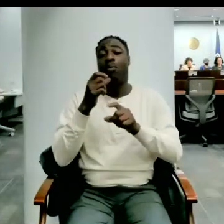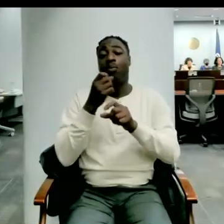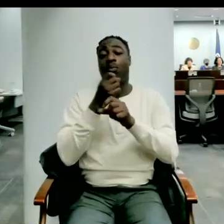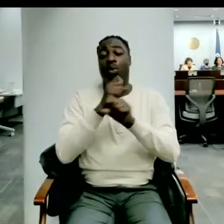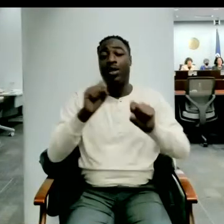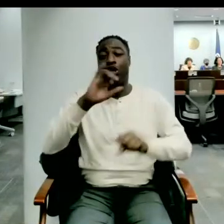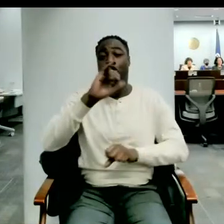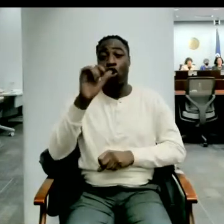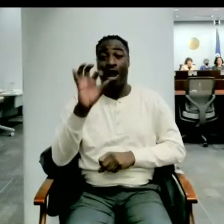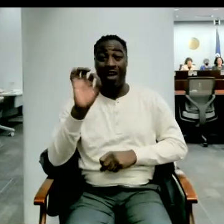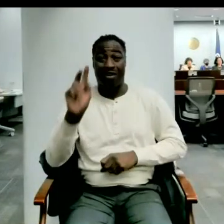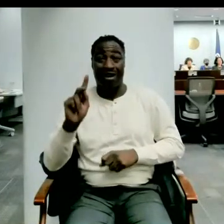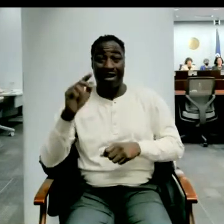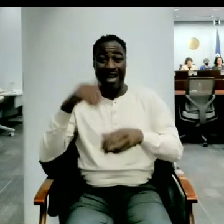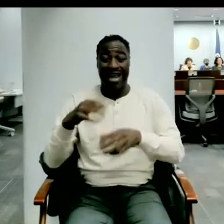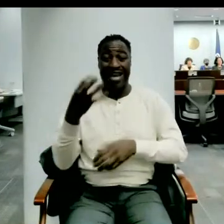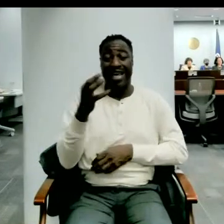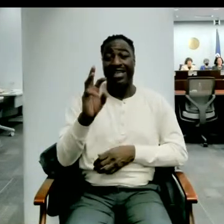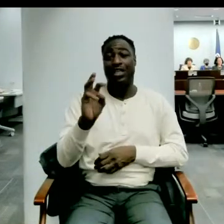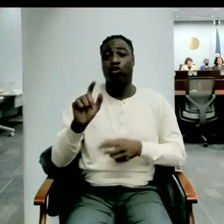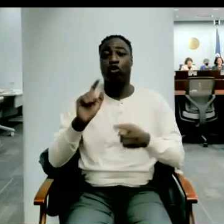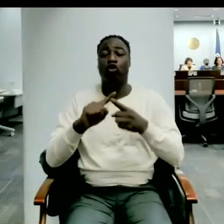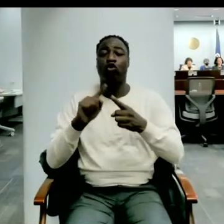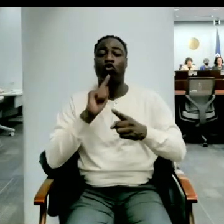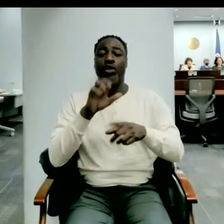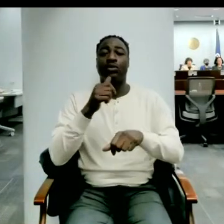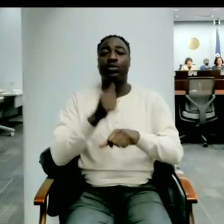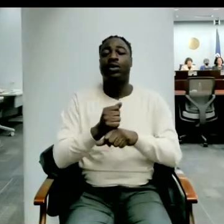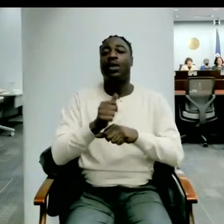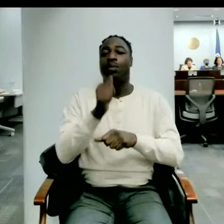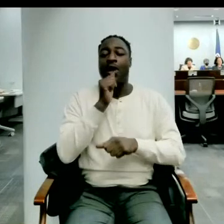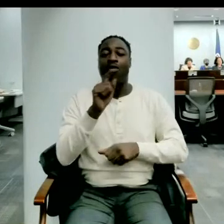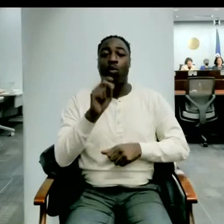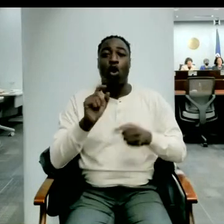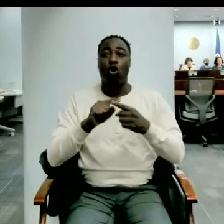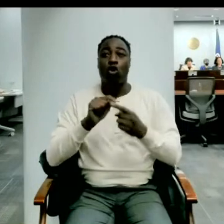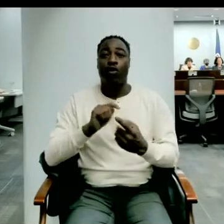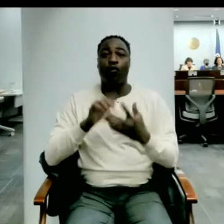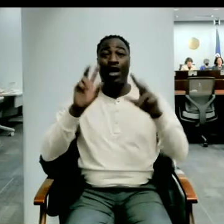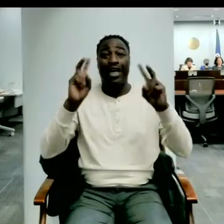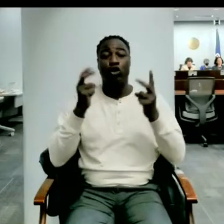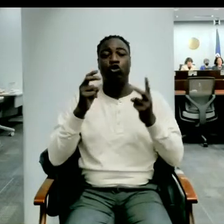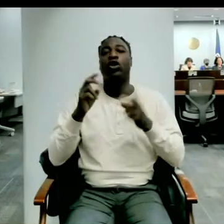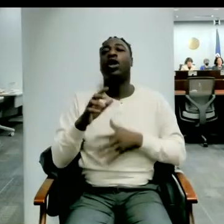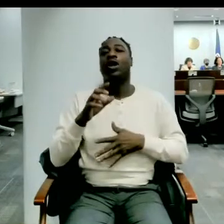in approximate 1963 to mobilize the private bar to confront issues of racial discrimination.